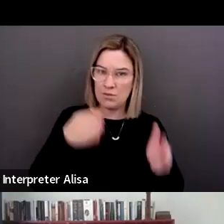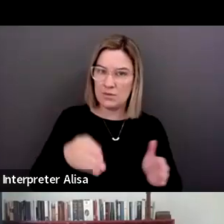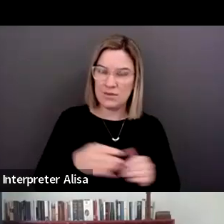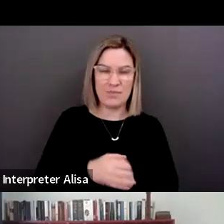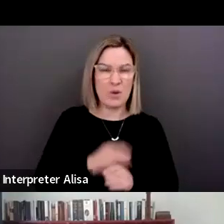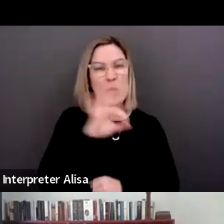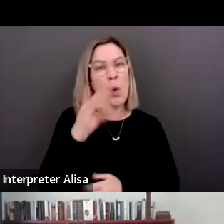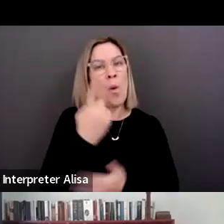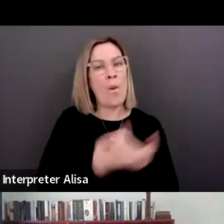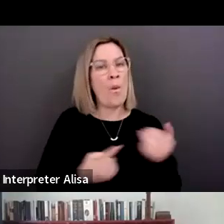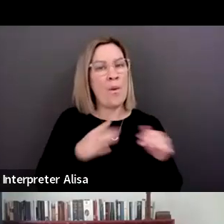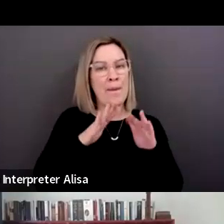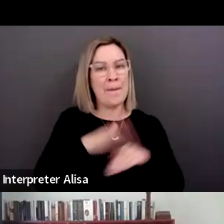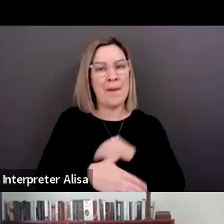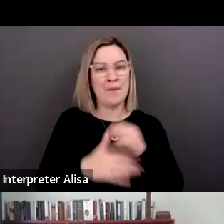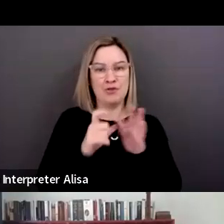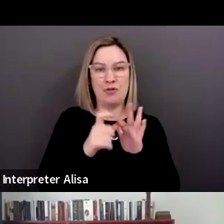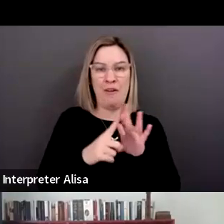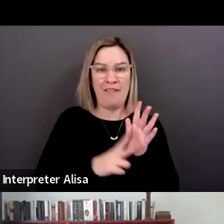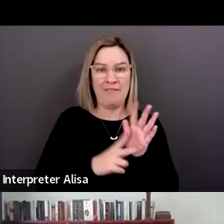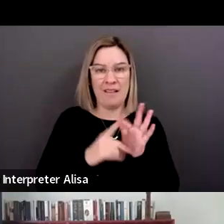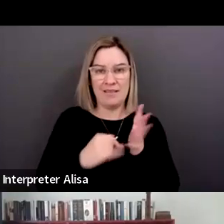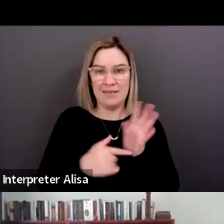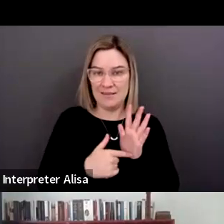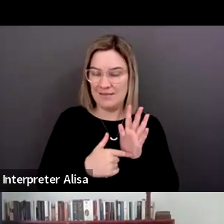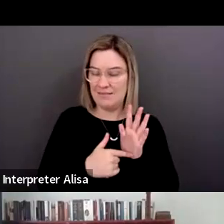power as well. So, I felt like three sort of clear steps we can gather